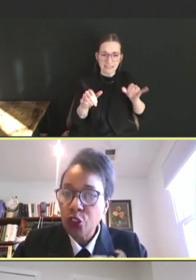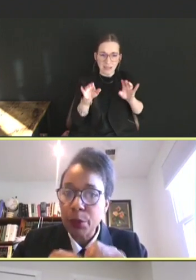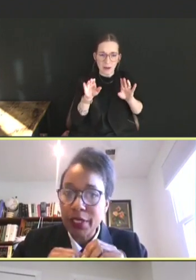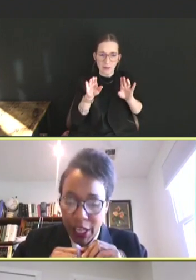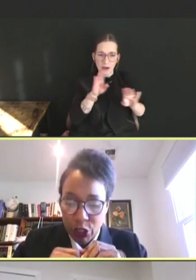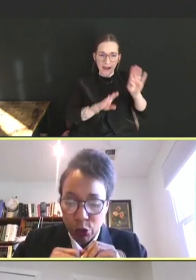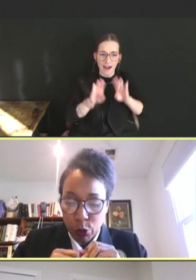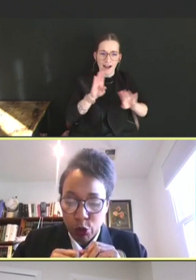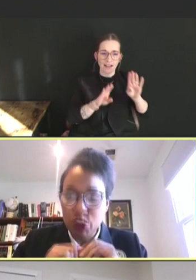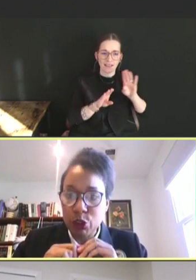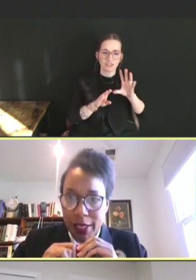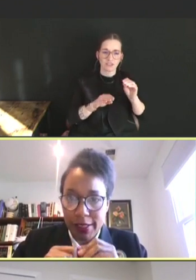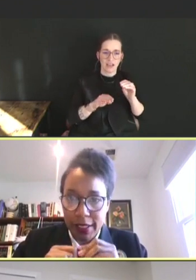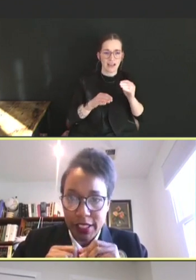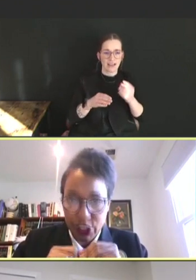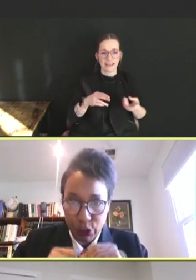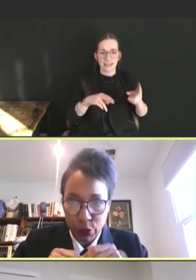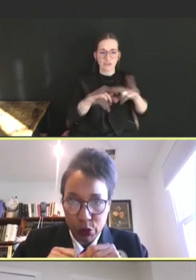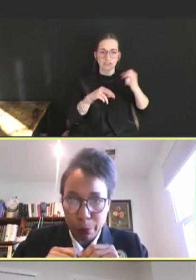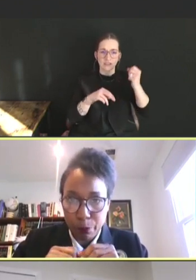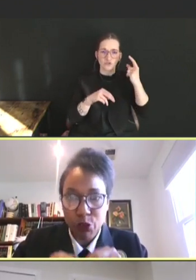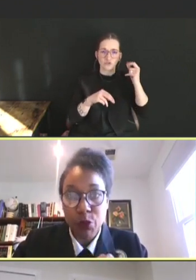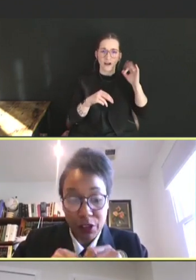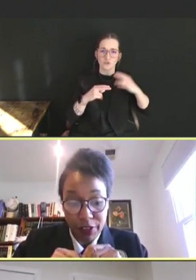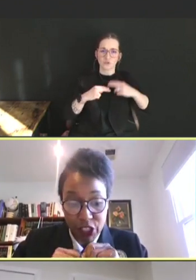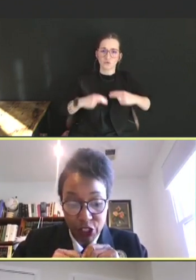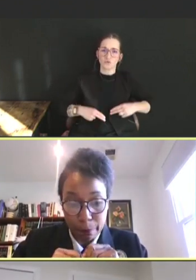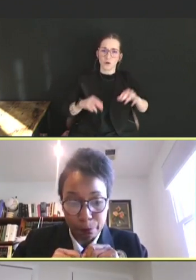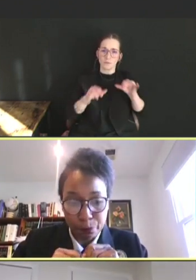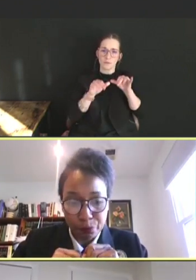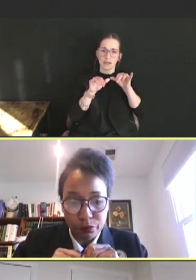the potential to address these issues through innovation.